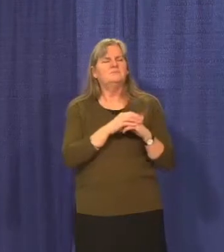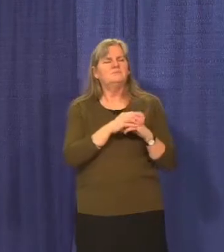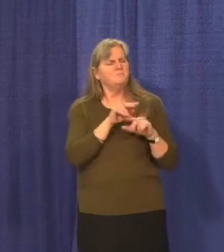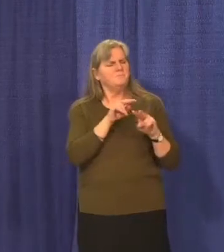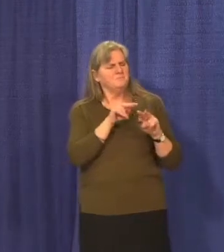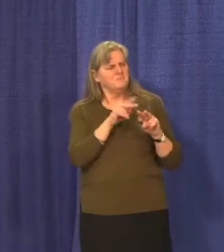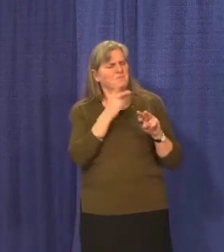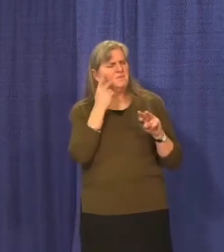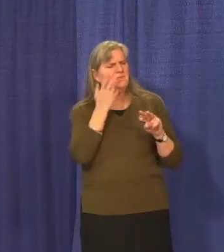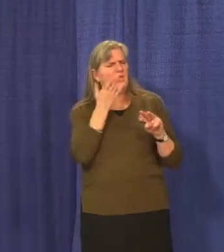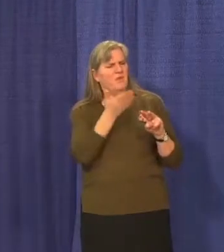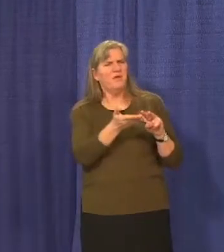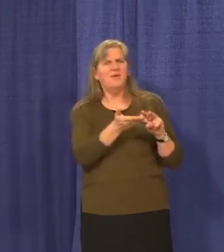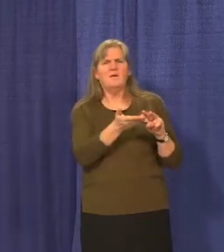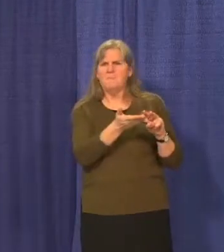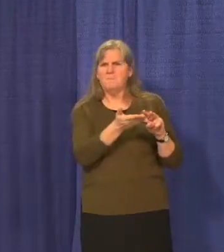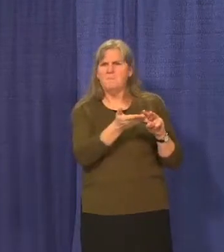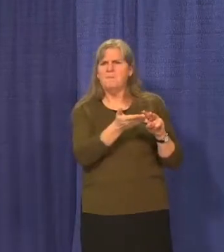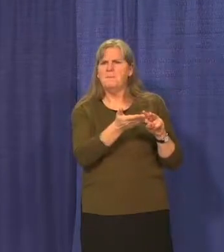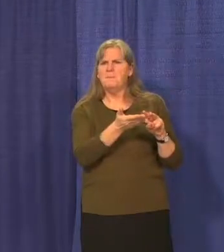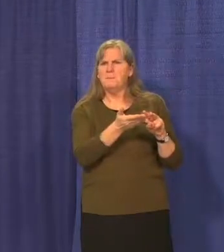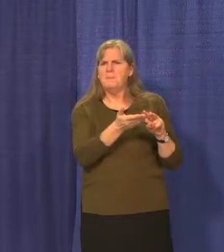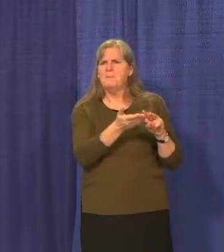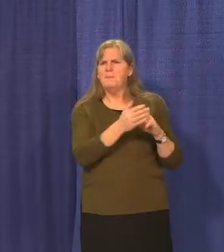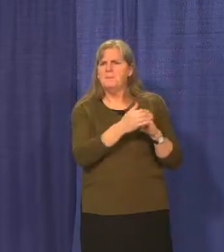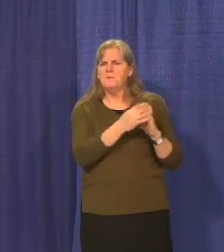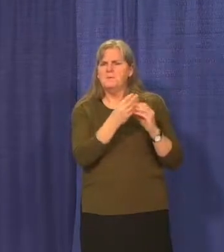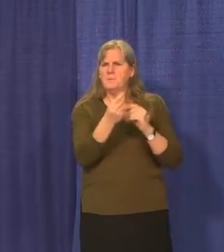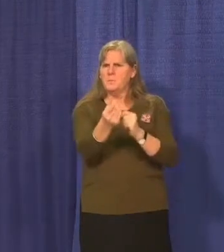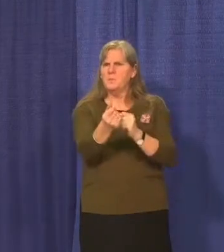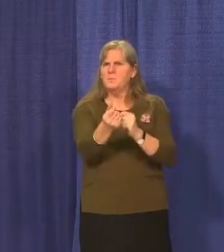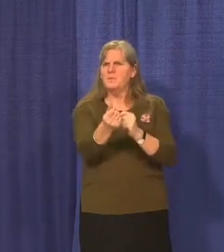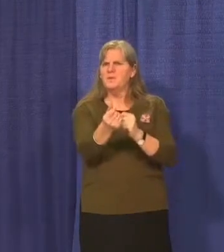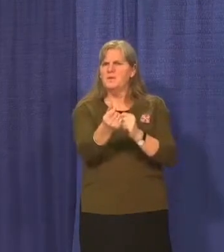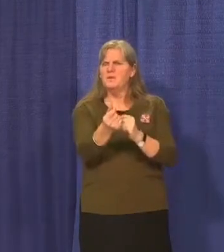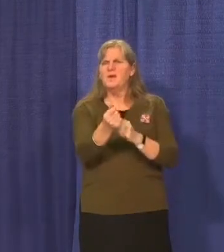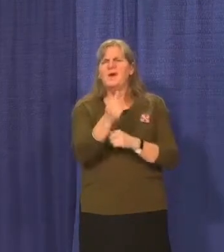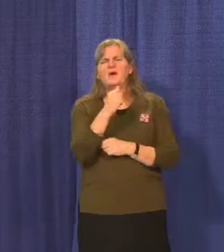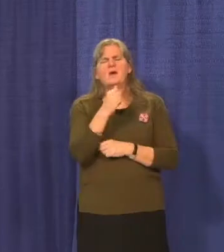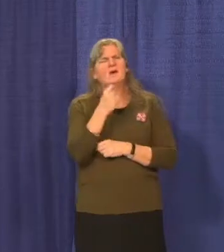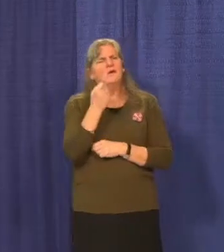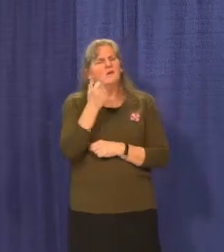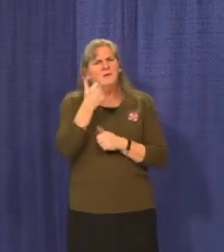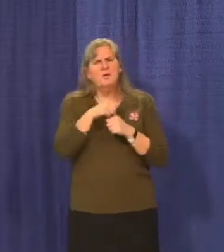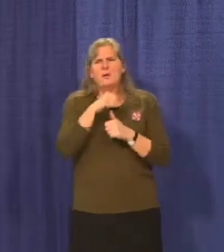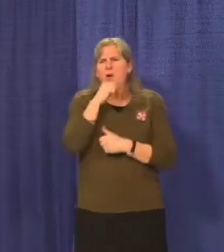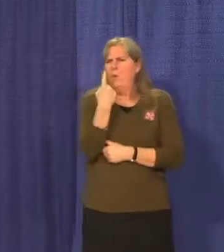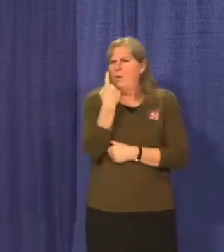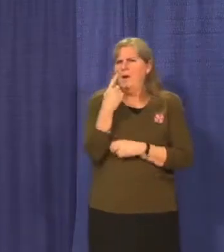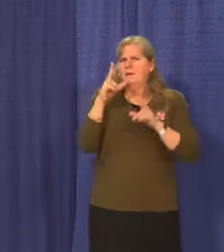Carcross, I saw that that work. So first of all, it is not just one person doing the